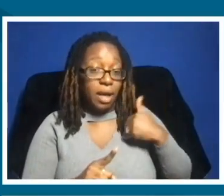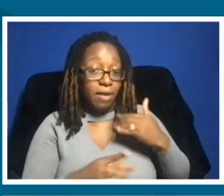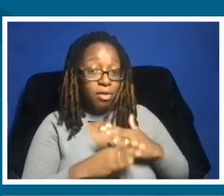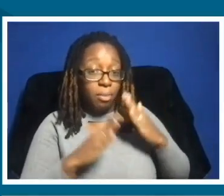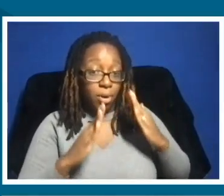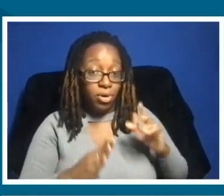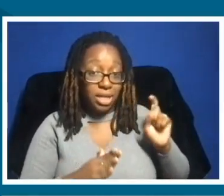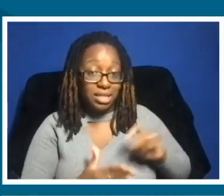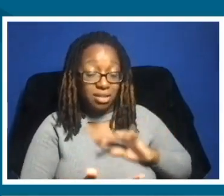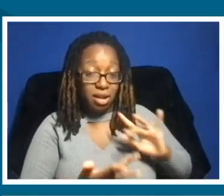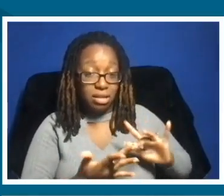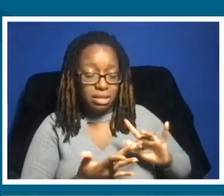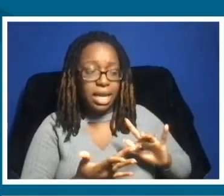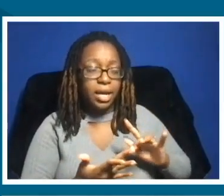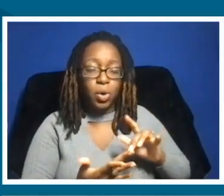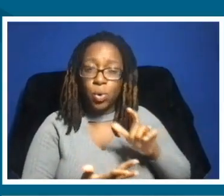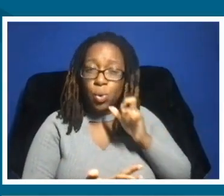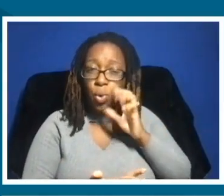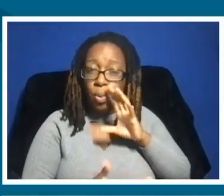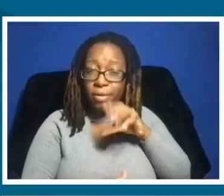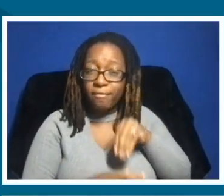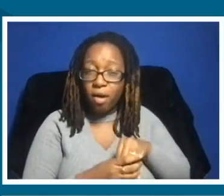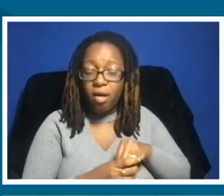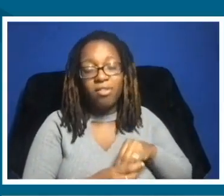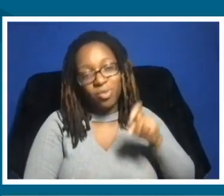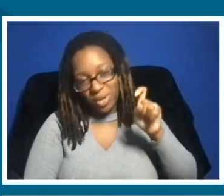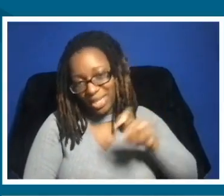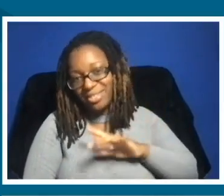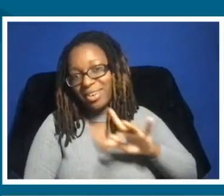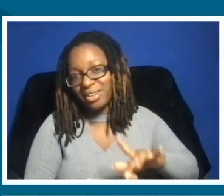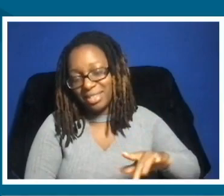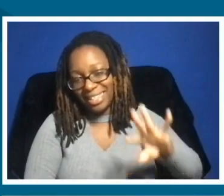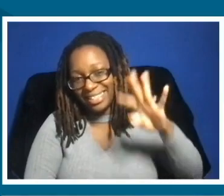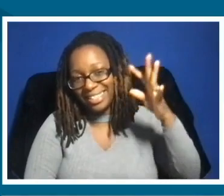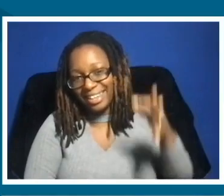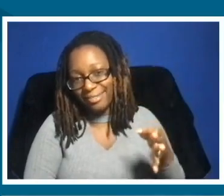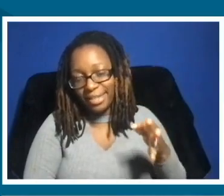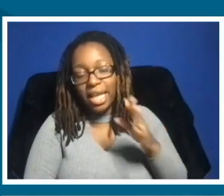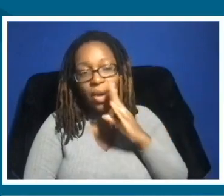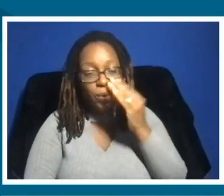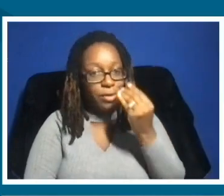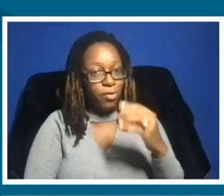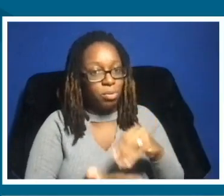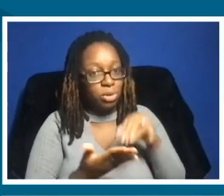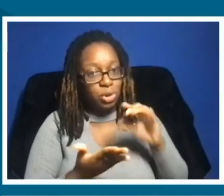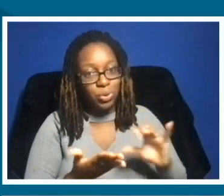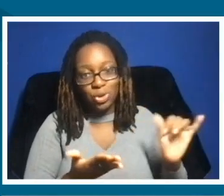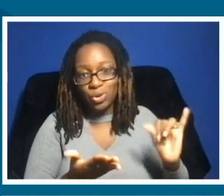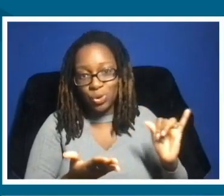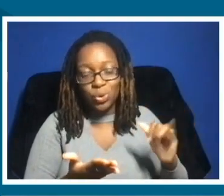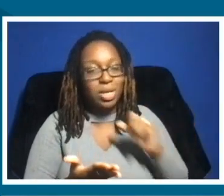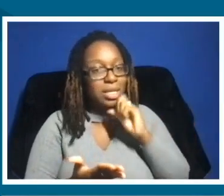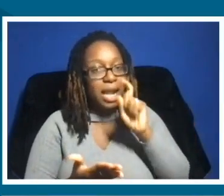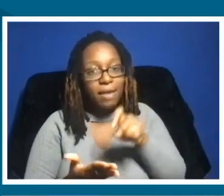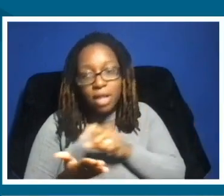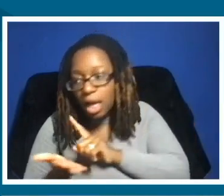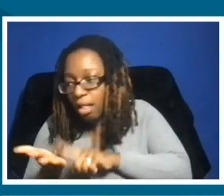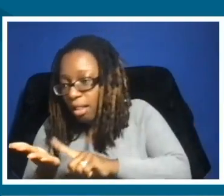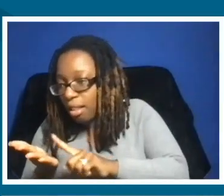be involved we definitely reach out and contact them and we make that transparent to students it doesn't have to be something that's happening behind